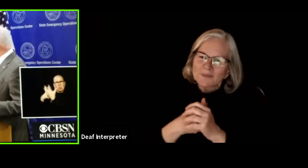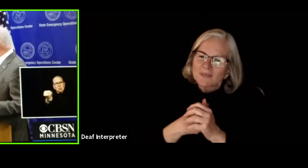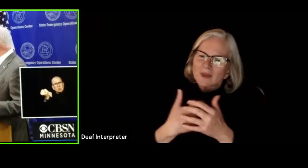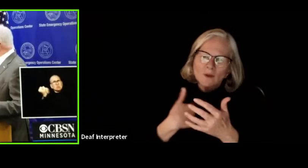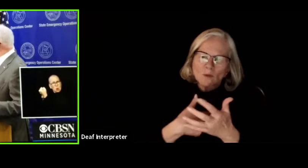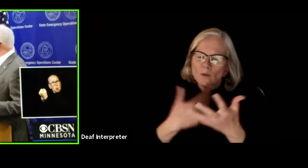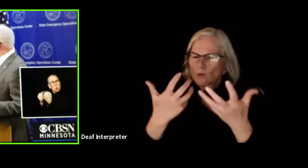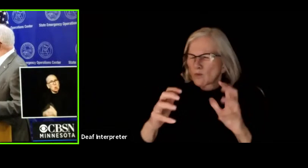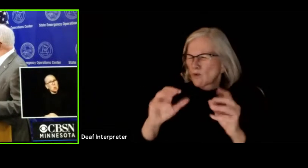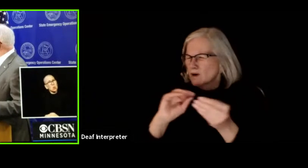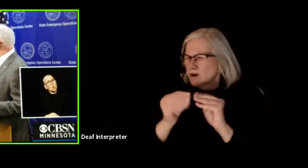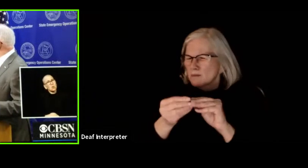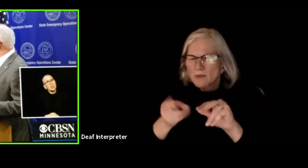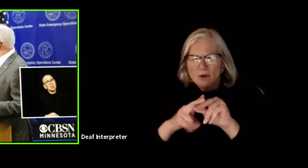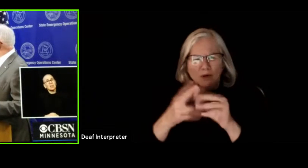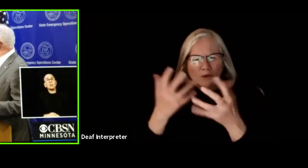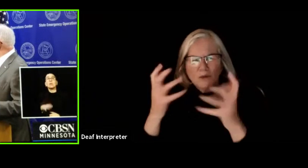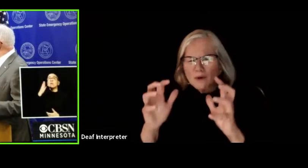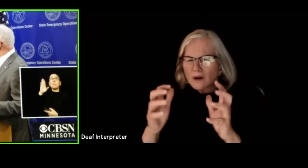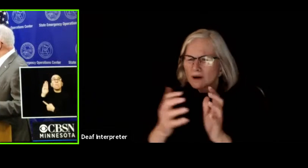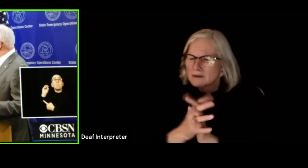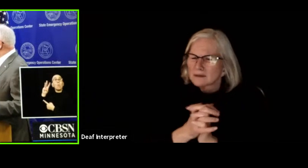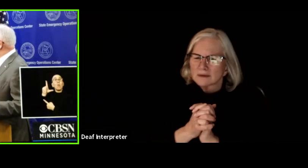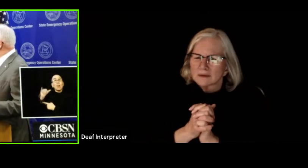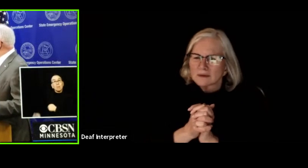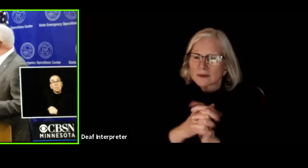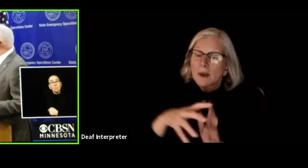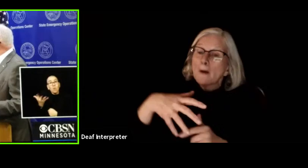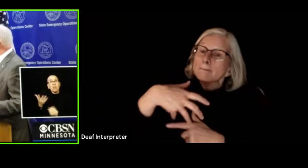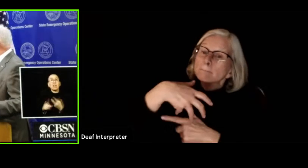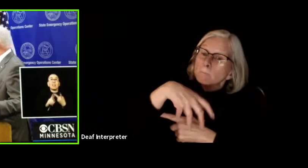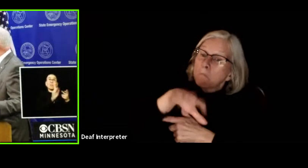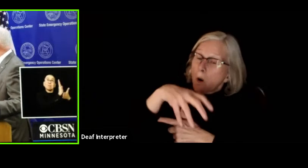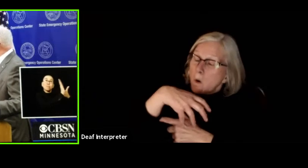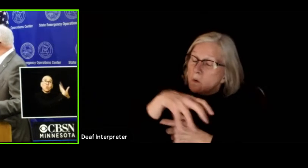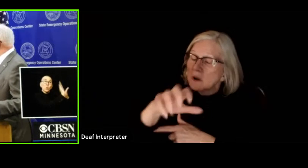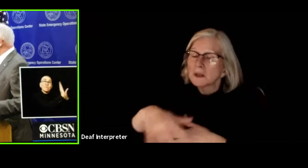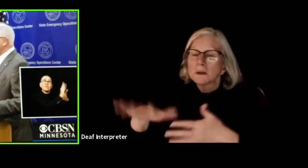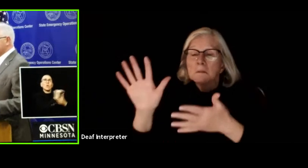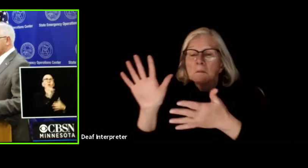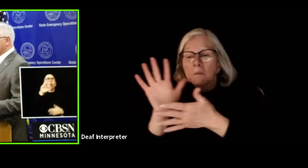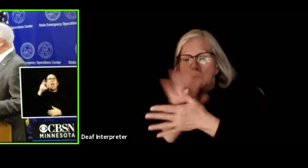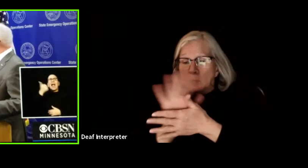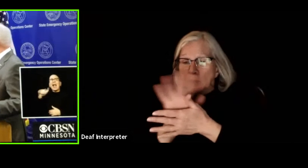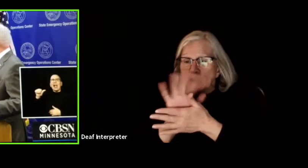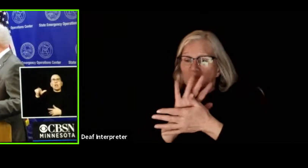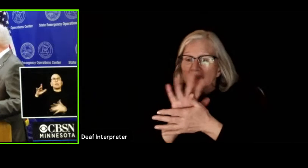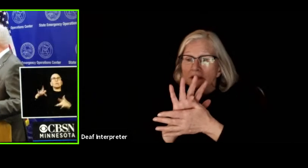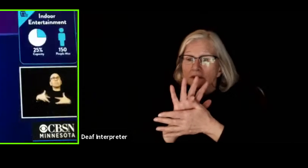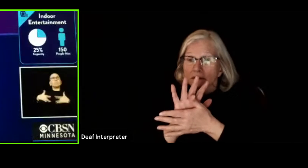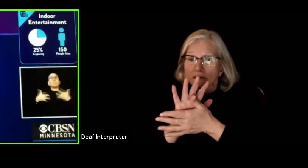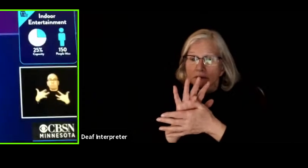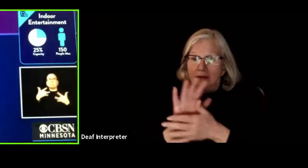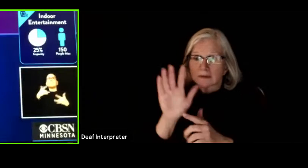BOWLING ALLEYS, MOVIE THEATERS, OTHER INDOOR ENTERTAINMENT, 25%, 150 MAXIMUM PEOPLE.